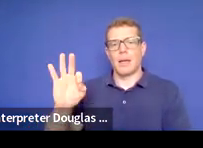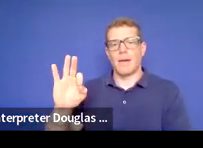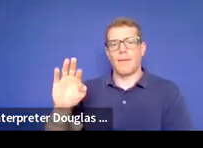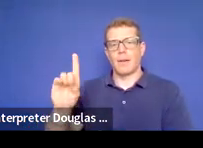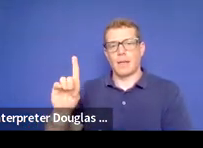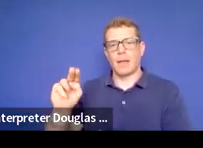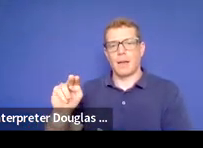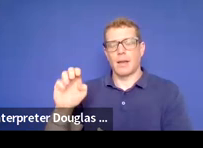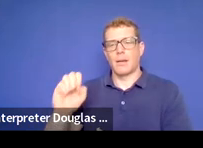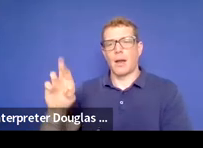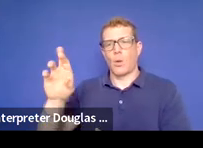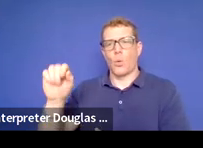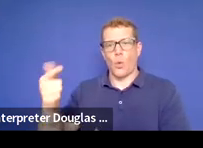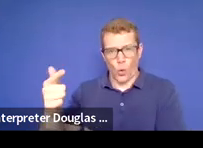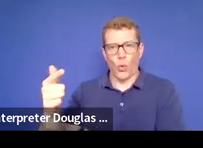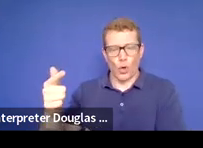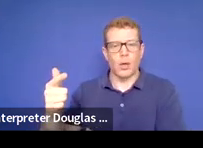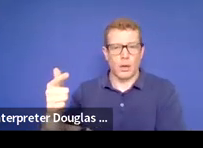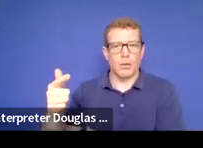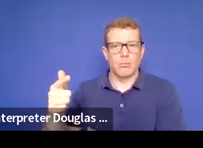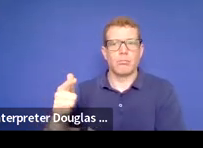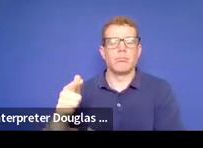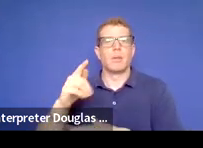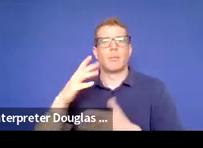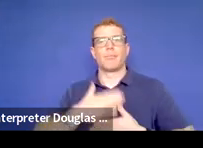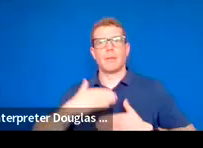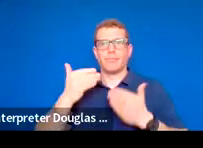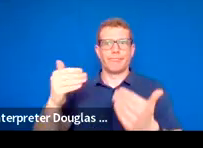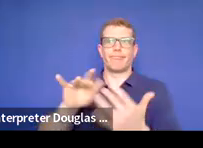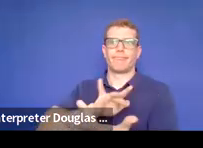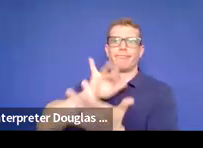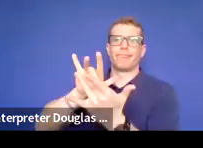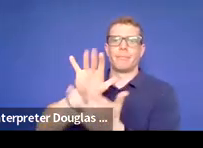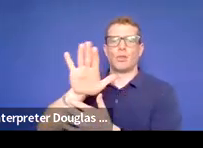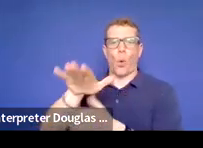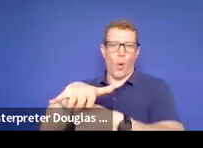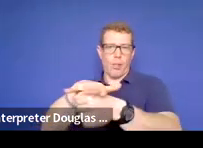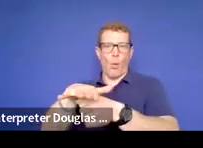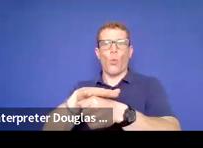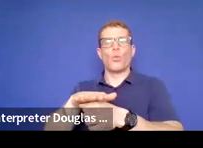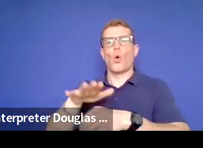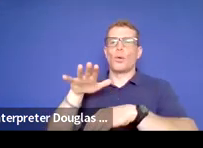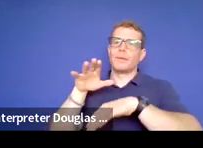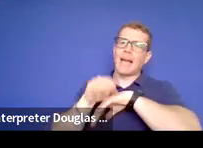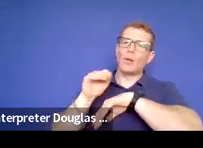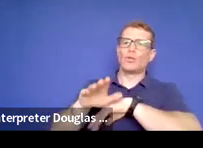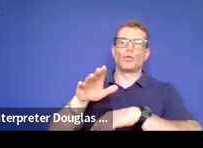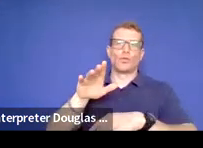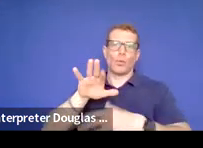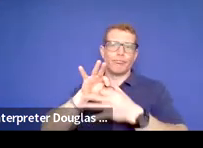Please reach out to your local council on agents. They have a tremendous amount of resources that can really be helpful.